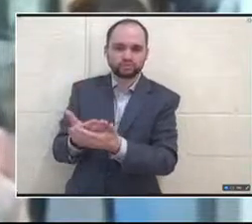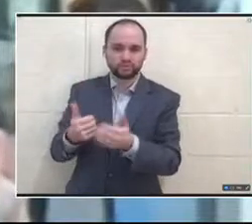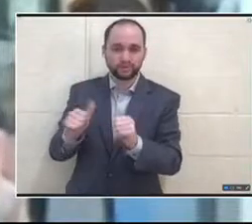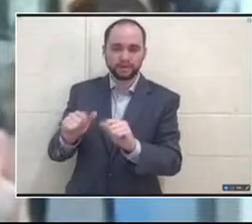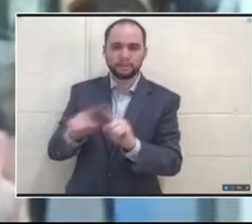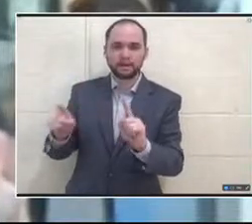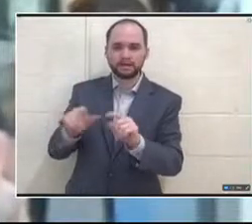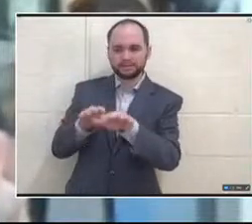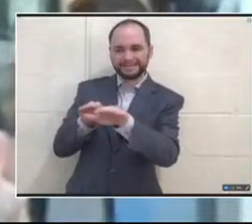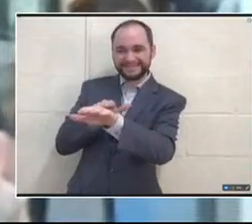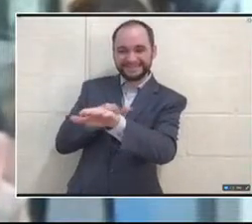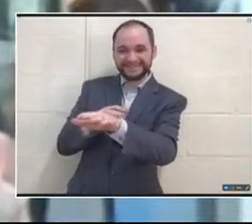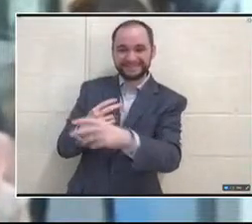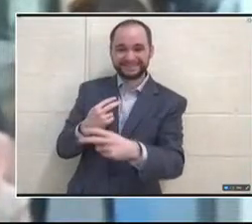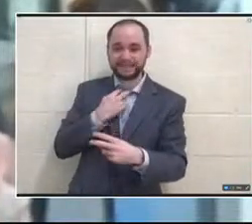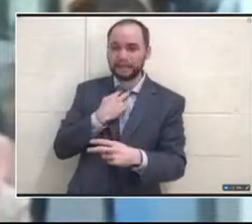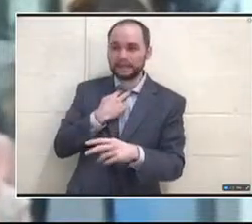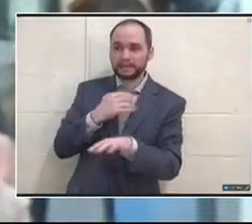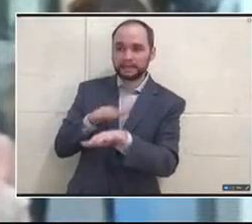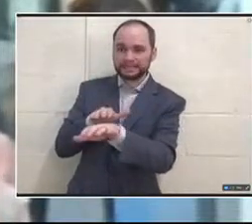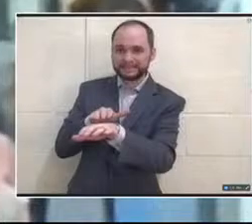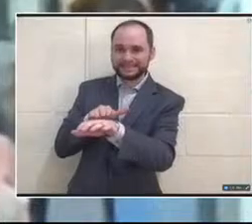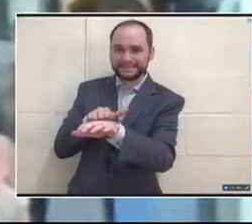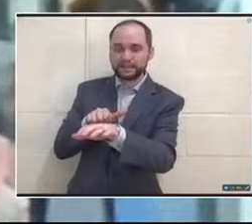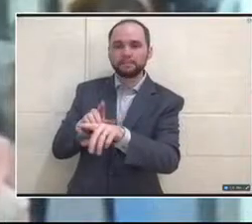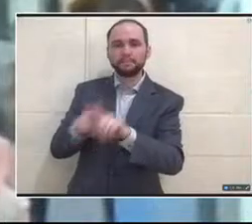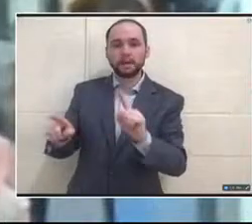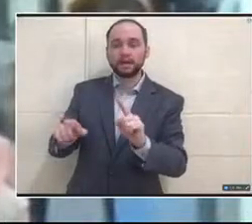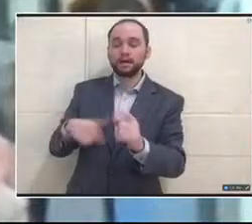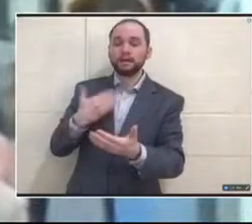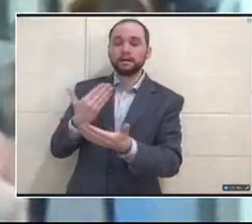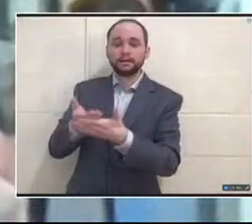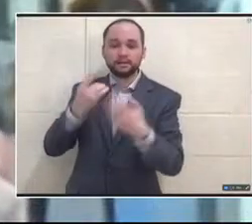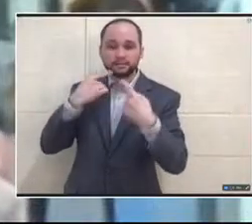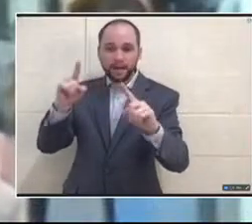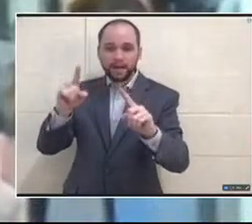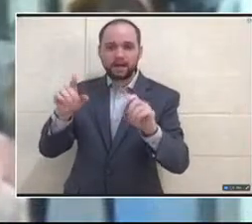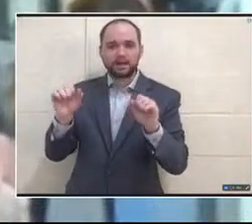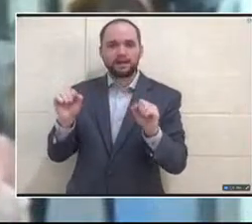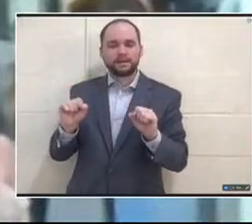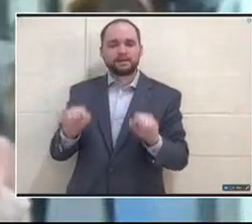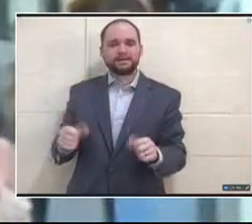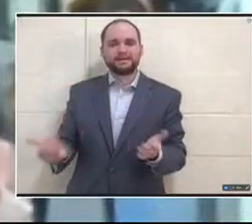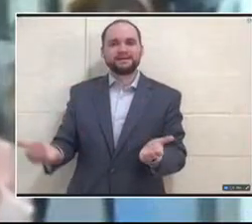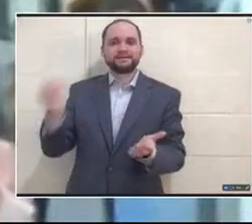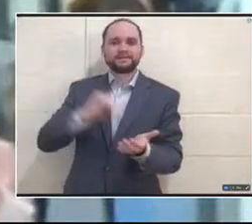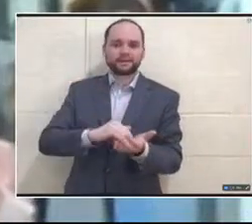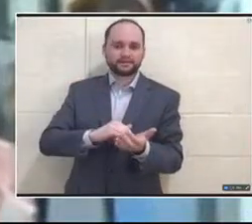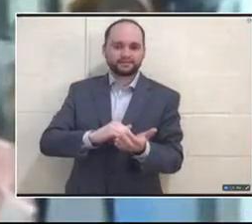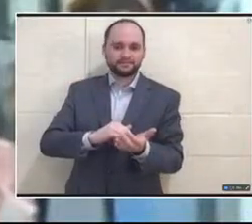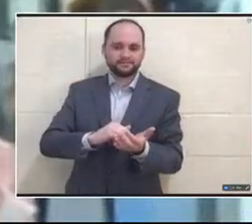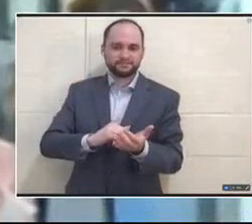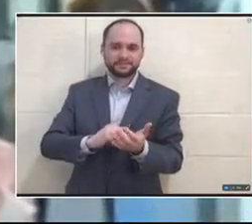And was able to address the crowd yet again and sing He's Got the Whole World in His Hands.